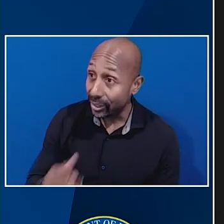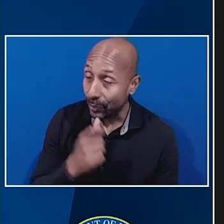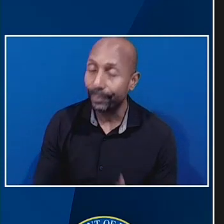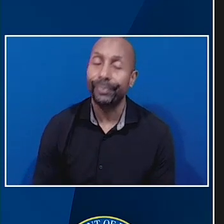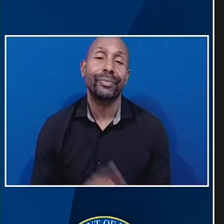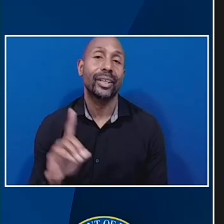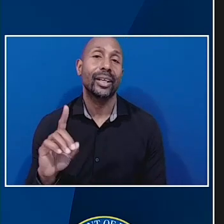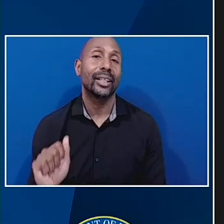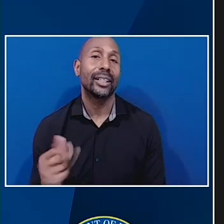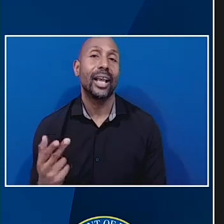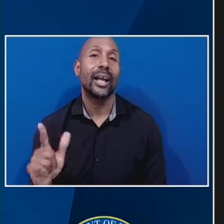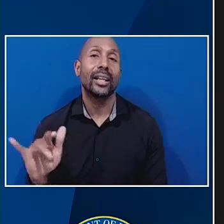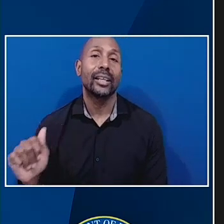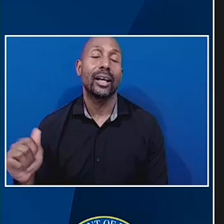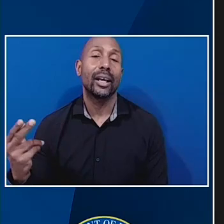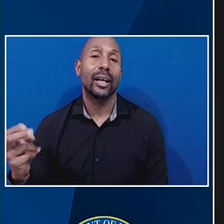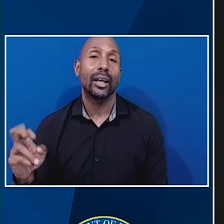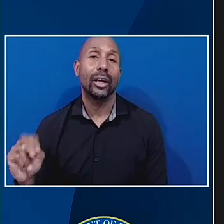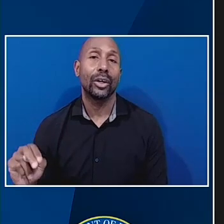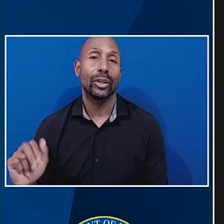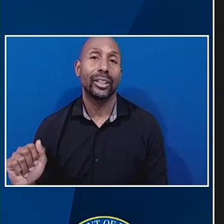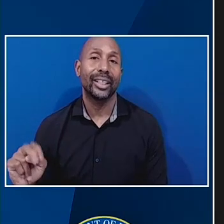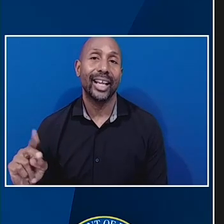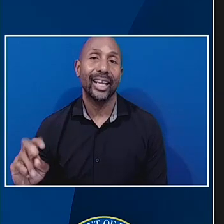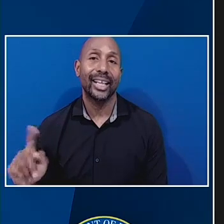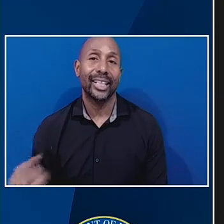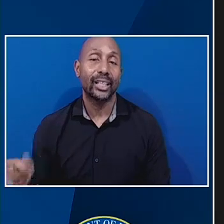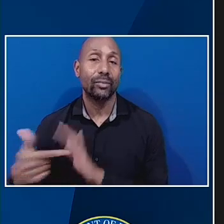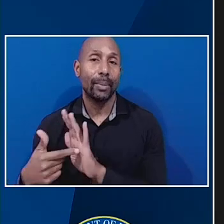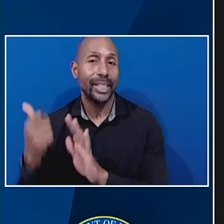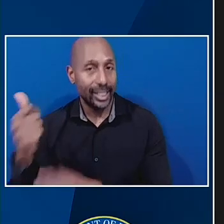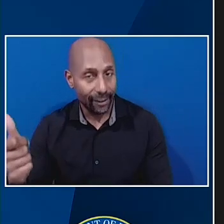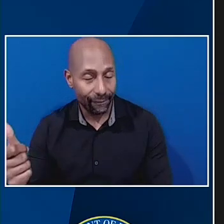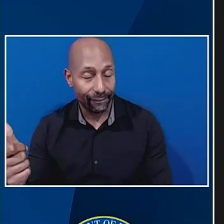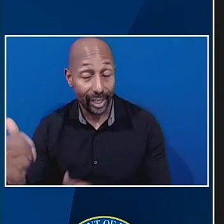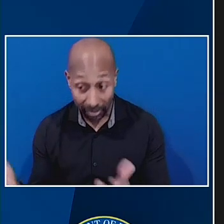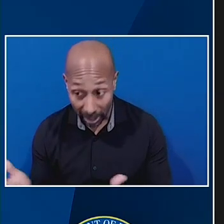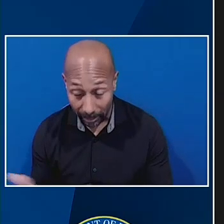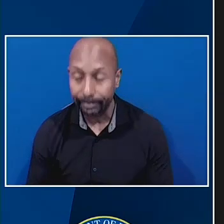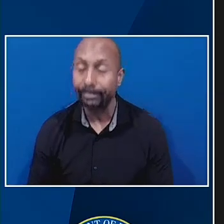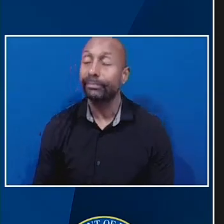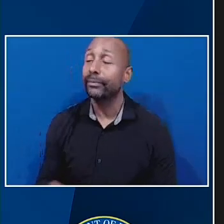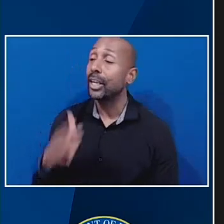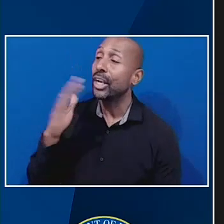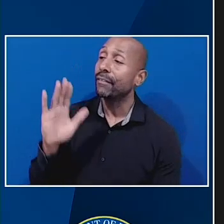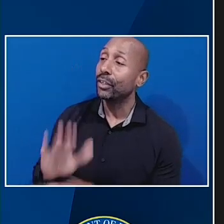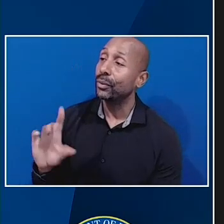representing herself. And Dalia is in the room. Okay. Good afternoon, Dalia. Good afternoon.